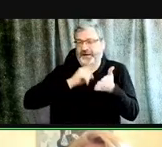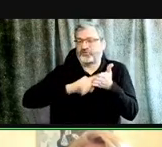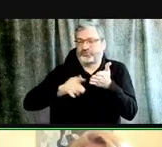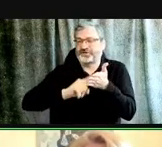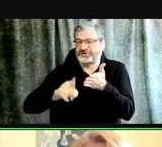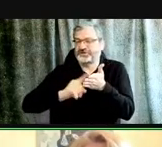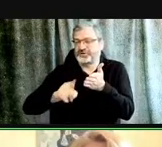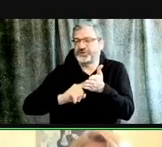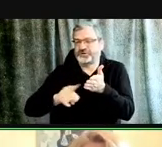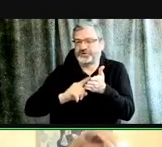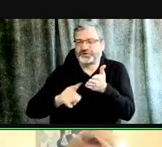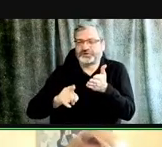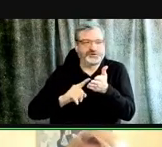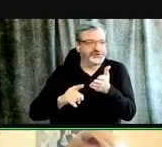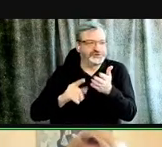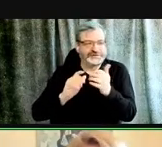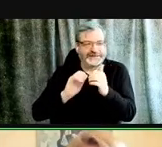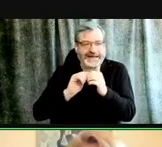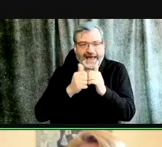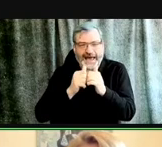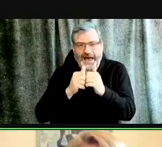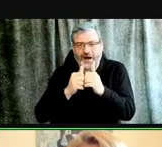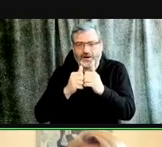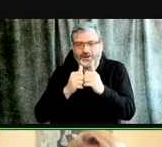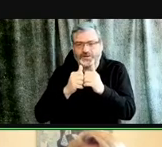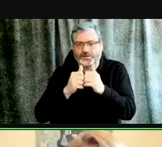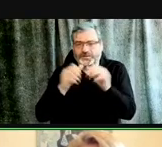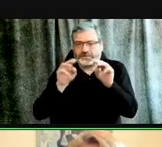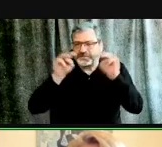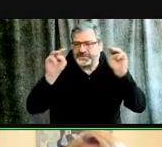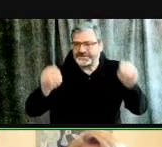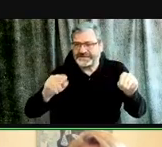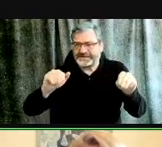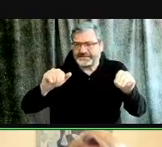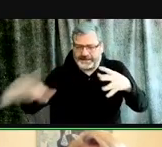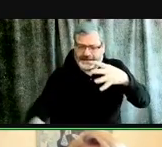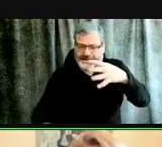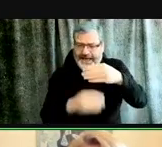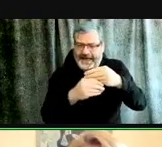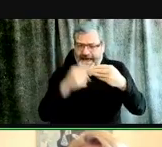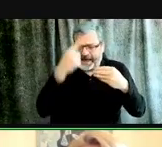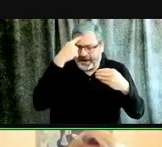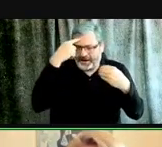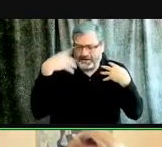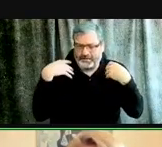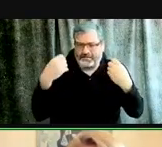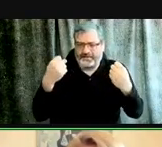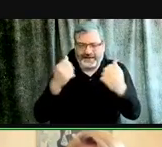to bring well being into the Museum space was something that is becoming more